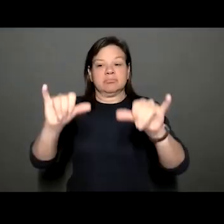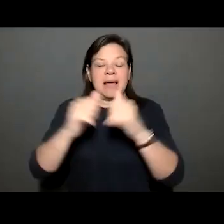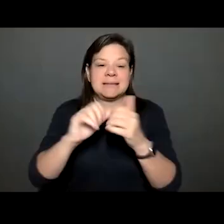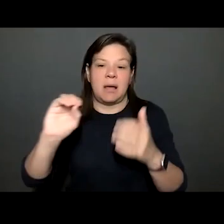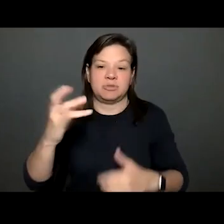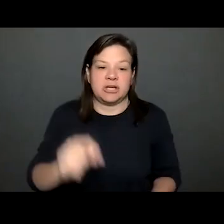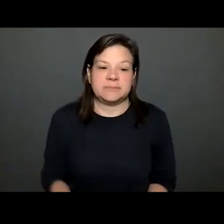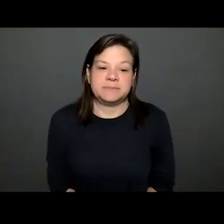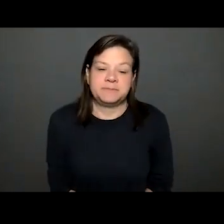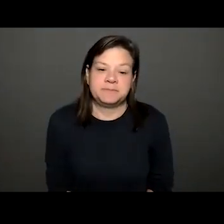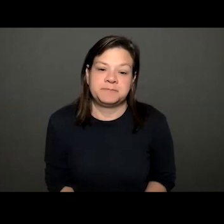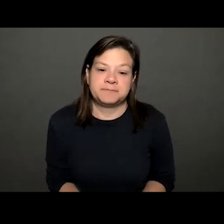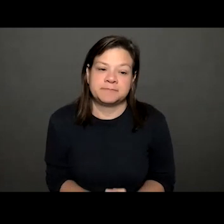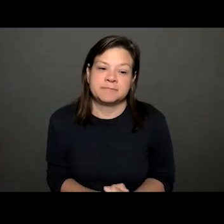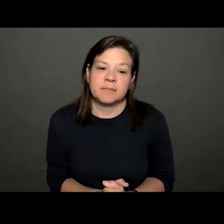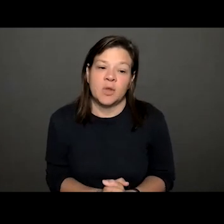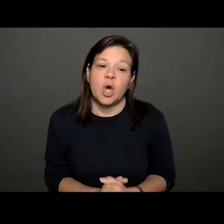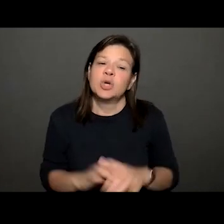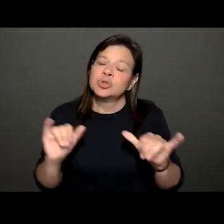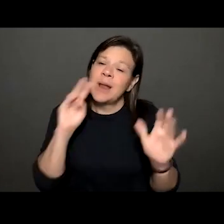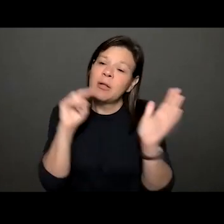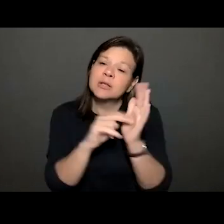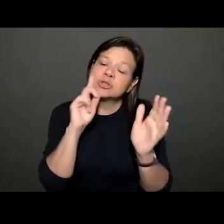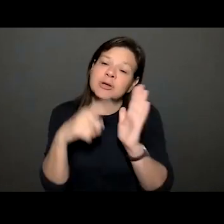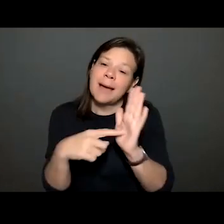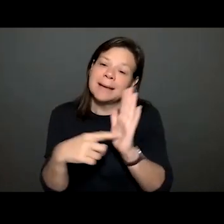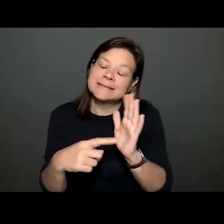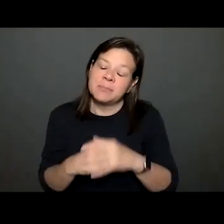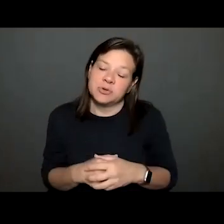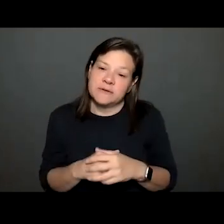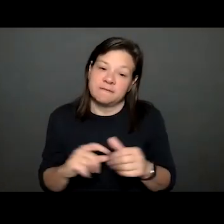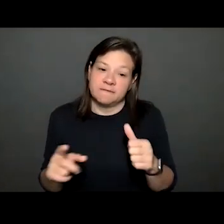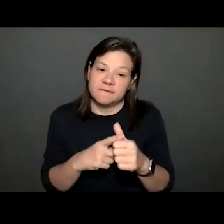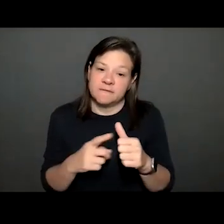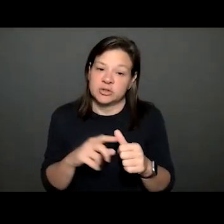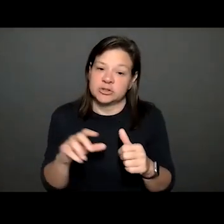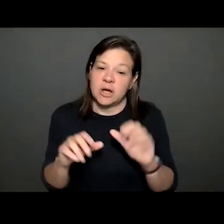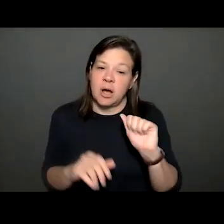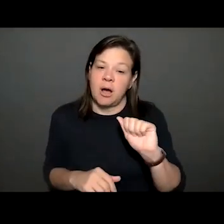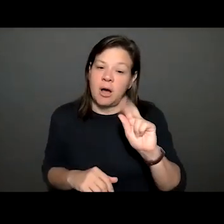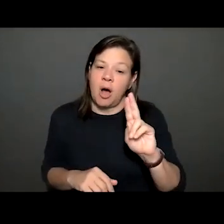AND LOOK AT OTHER EXAMPLES. FIRST IS AUXILIA.